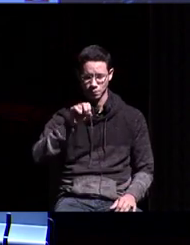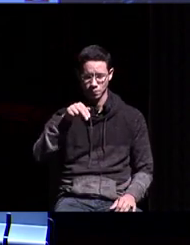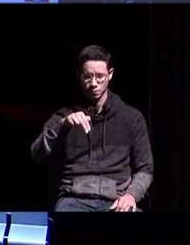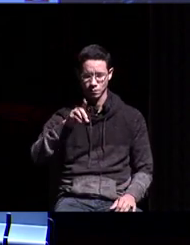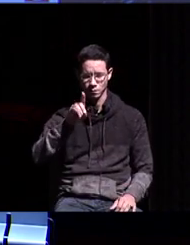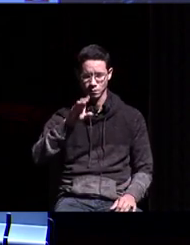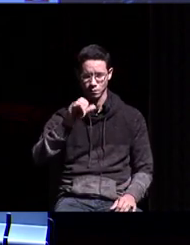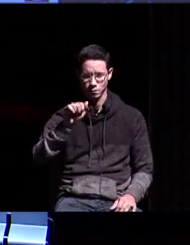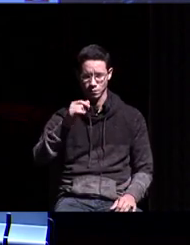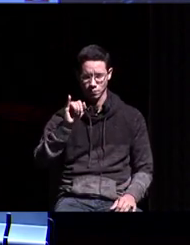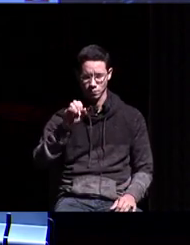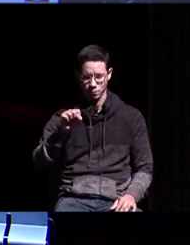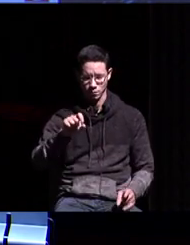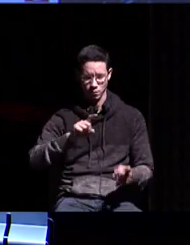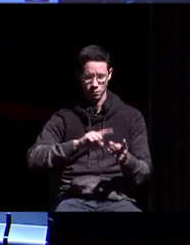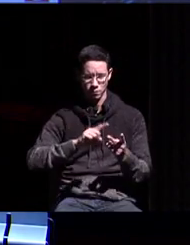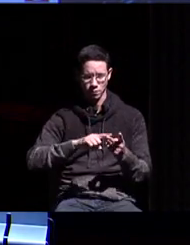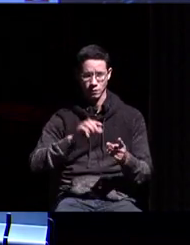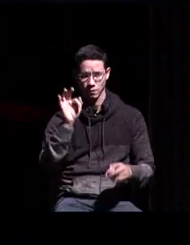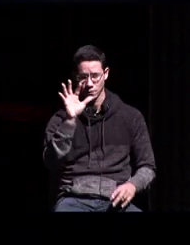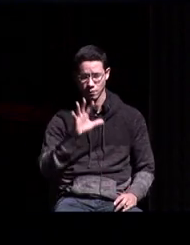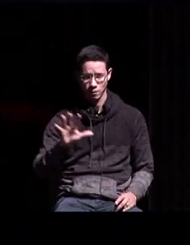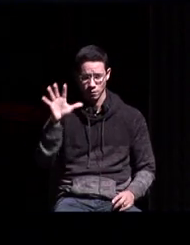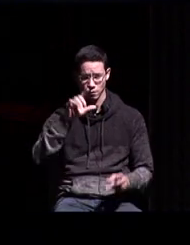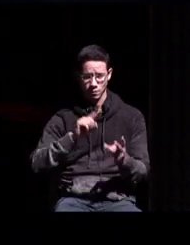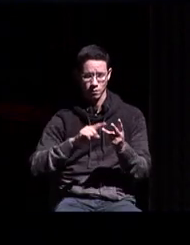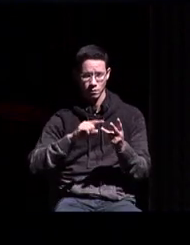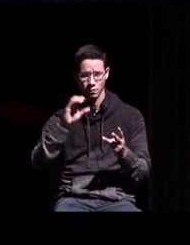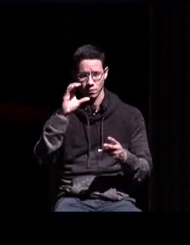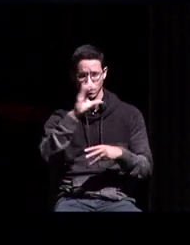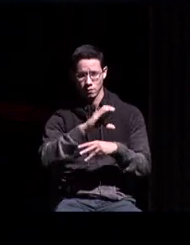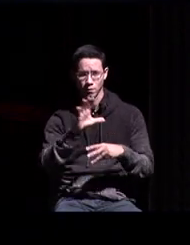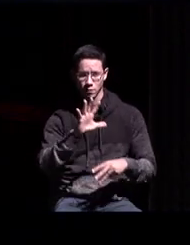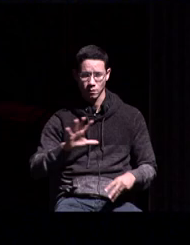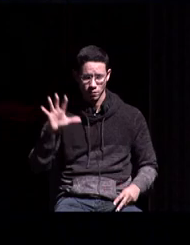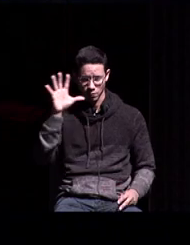the federations, and finally the smaller unions.